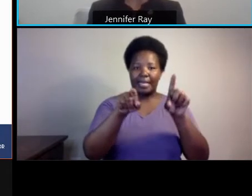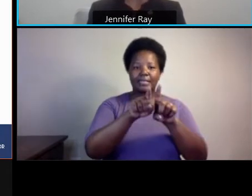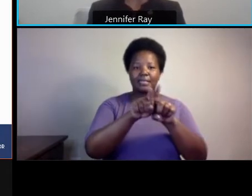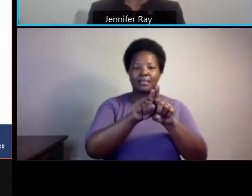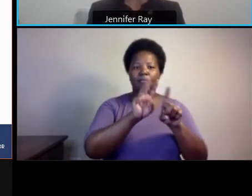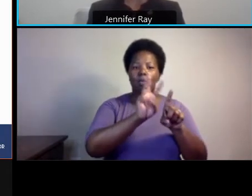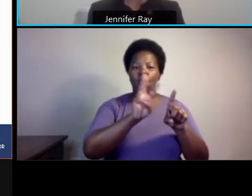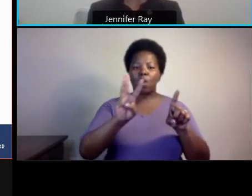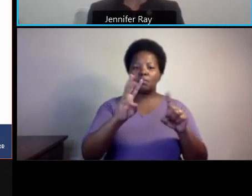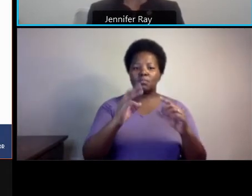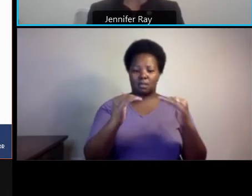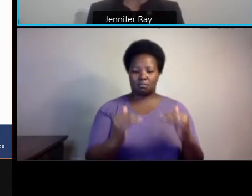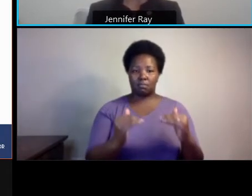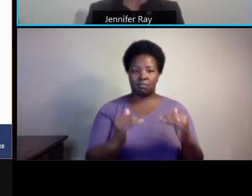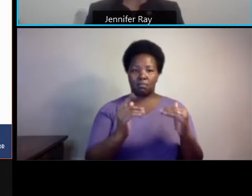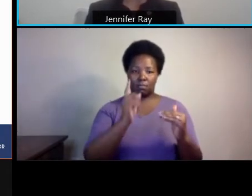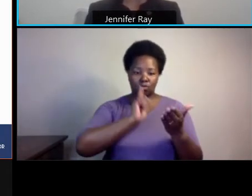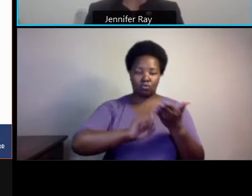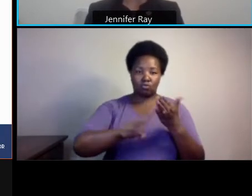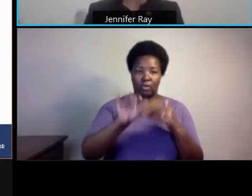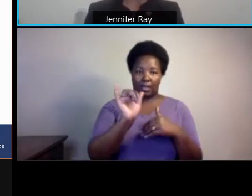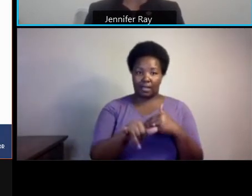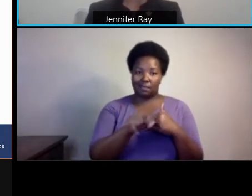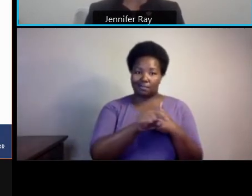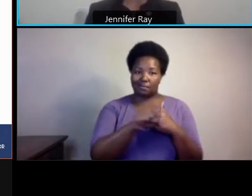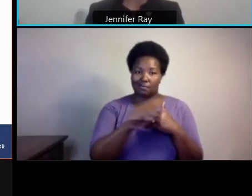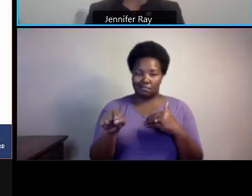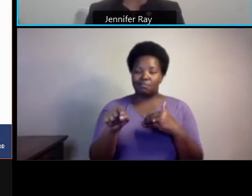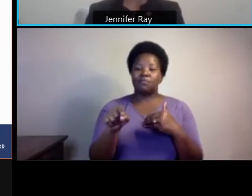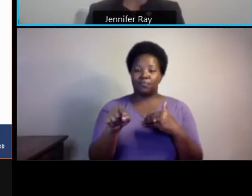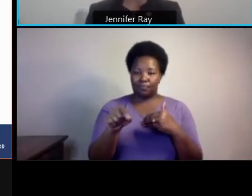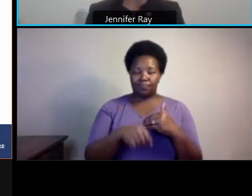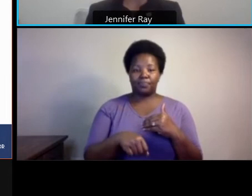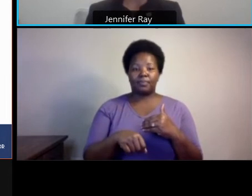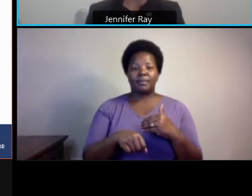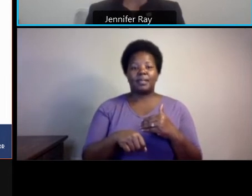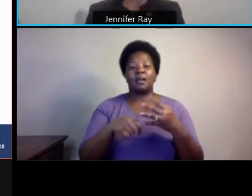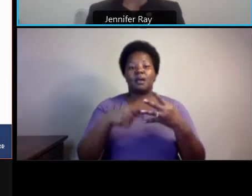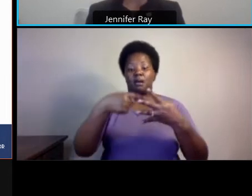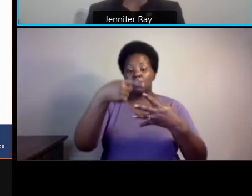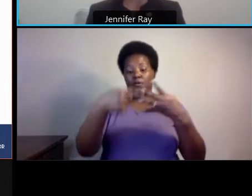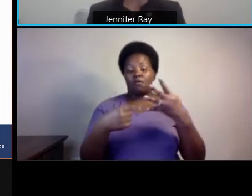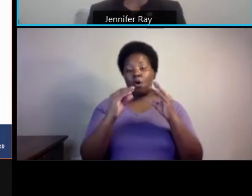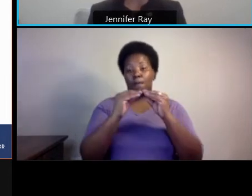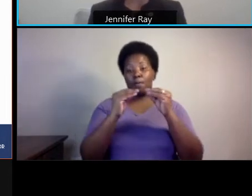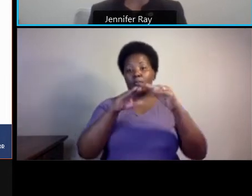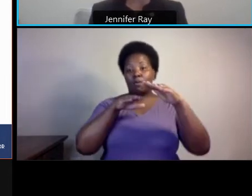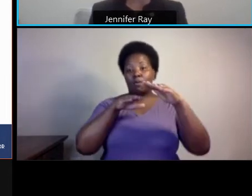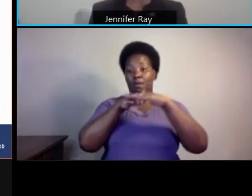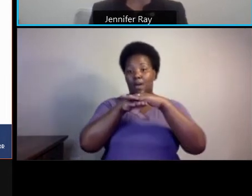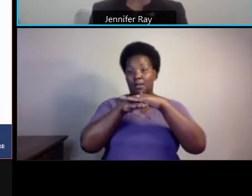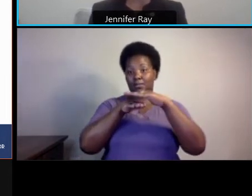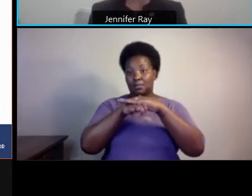this form will also be accessed and released automatically when you exit the webex meeting